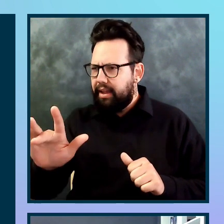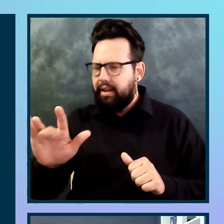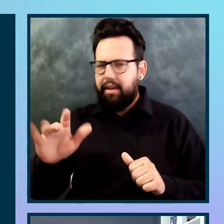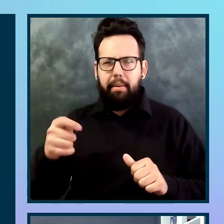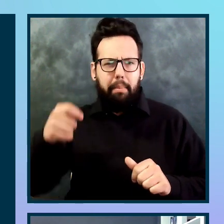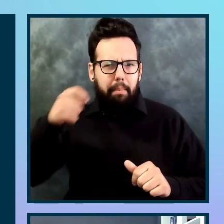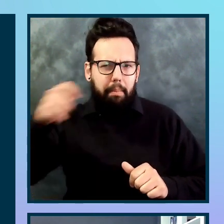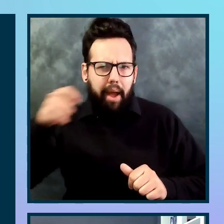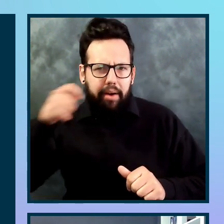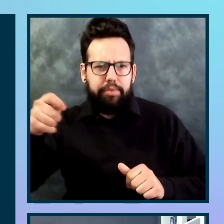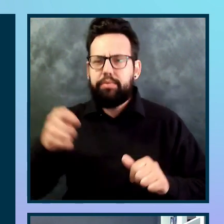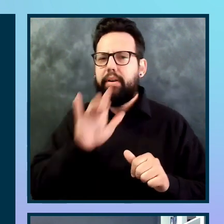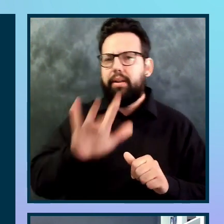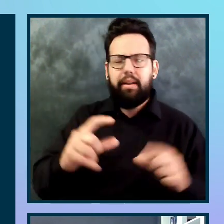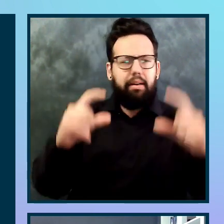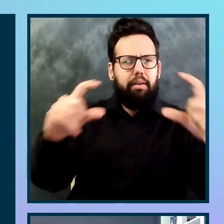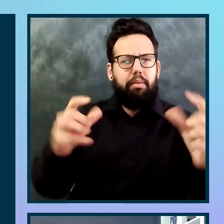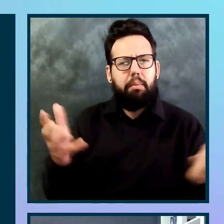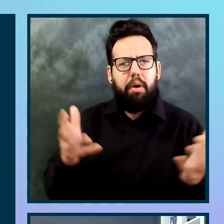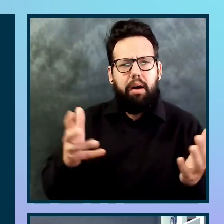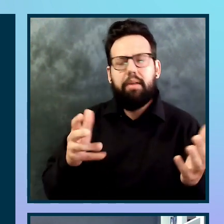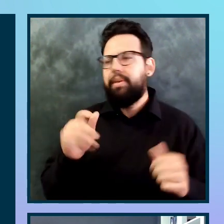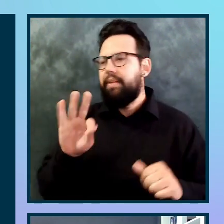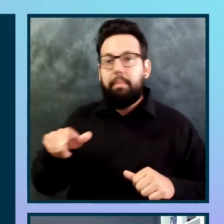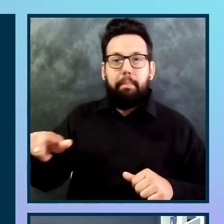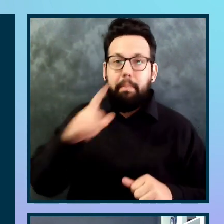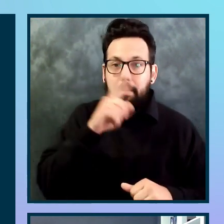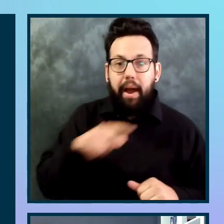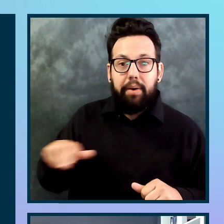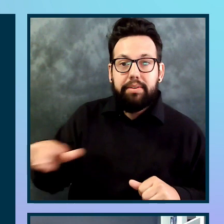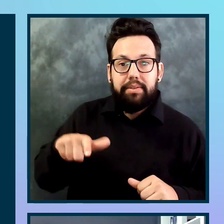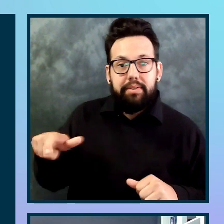or a pointer device. And then I need to operate my keyboard. What is the focus that will happen